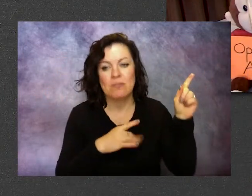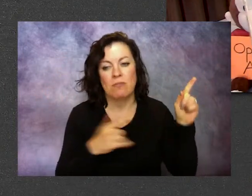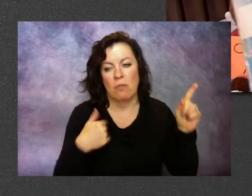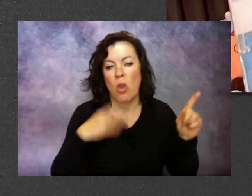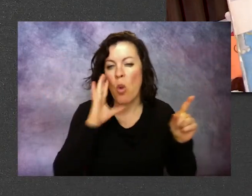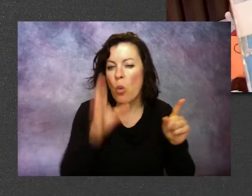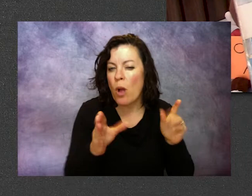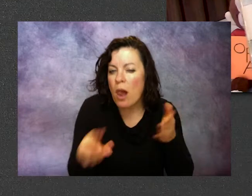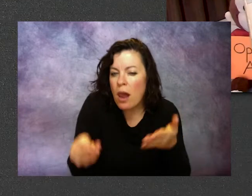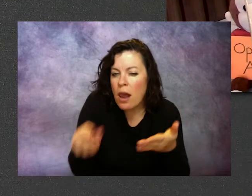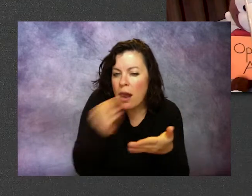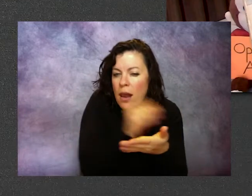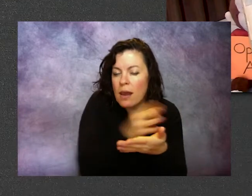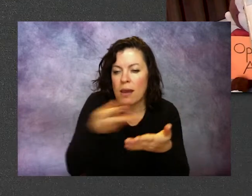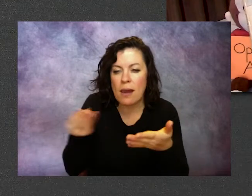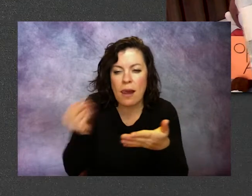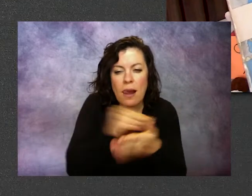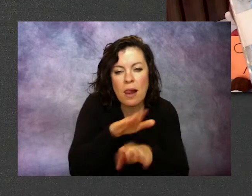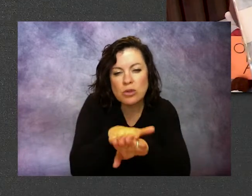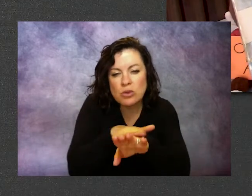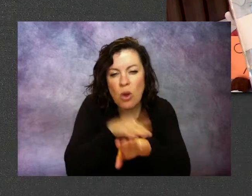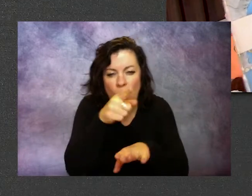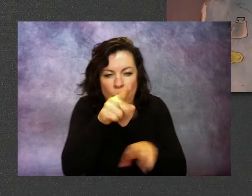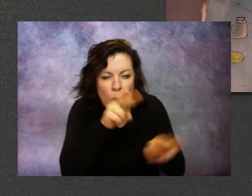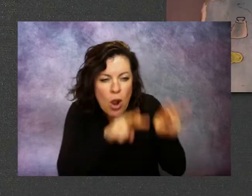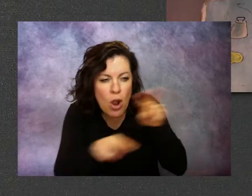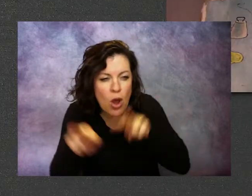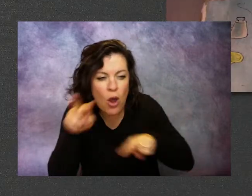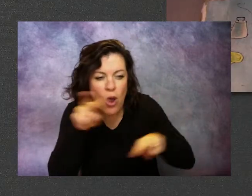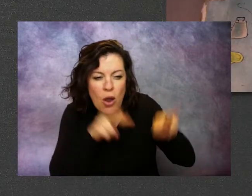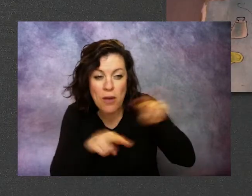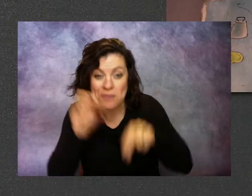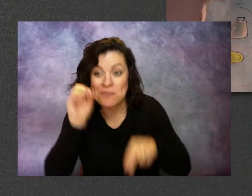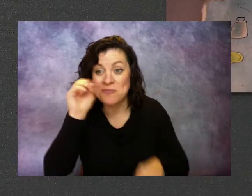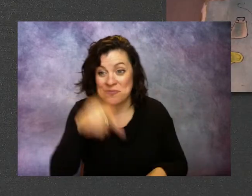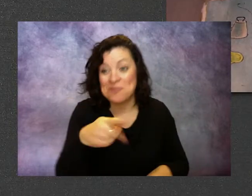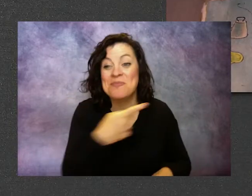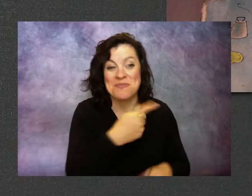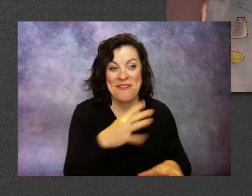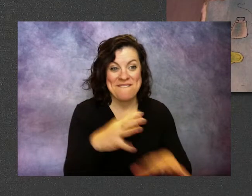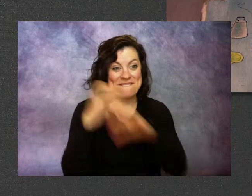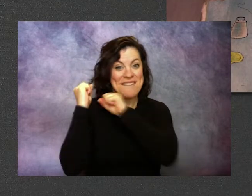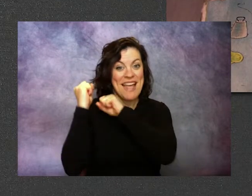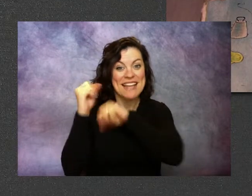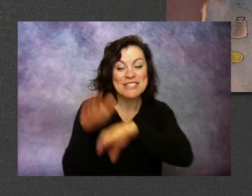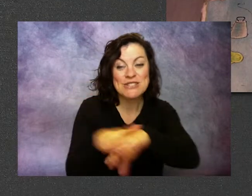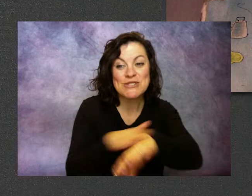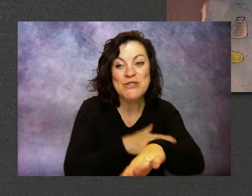so you can really look close and enjoy, just like me. "Fast-Slow High-Low".